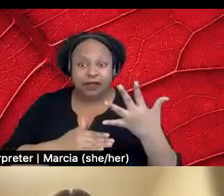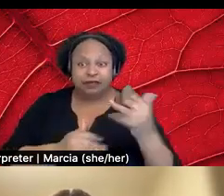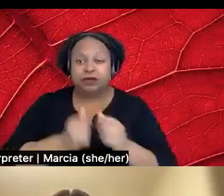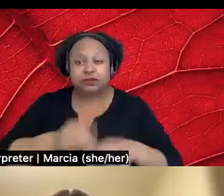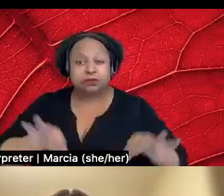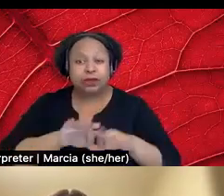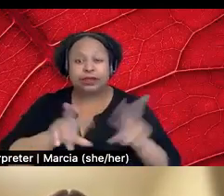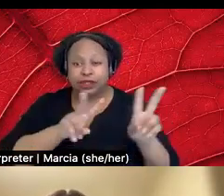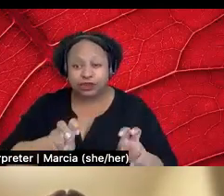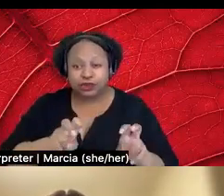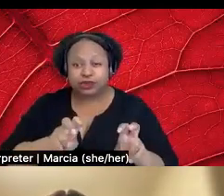Next slide, please.